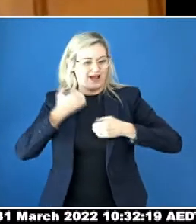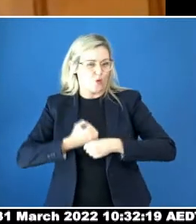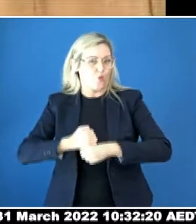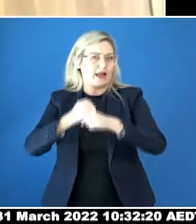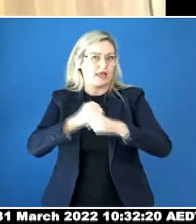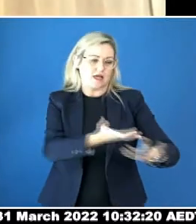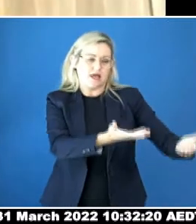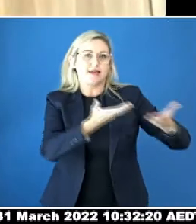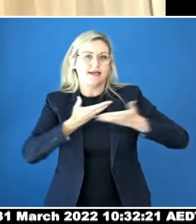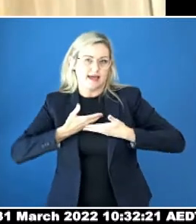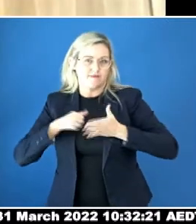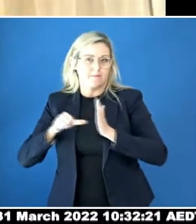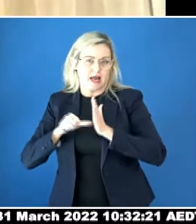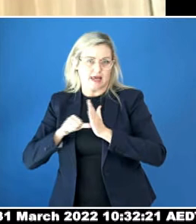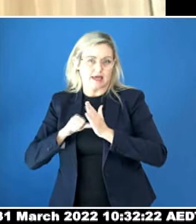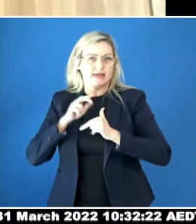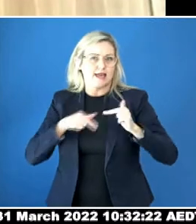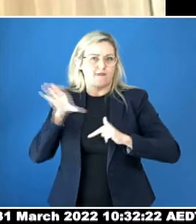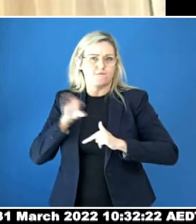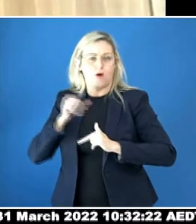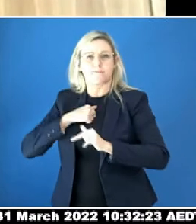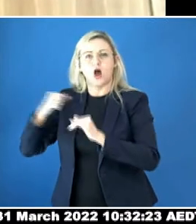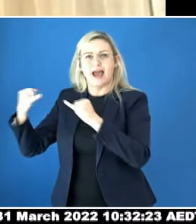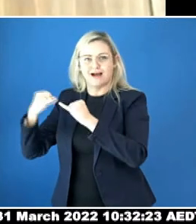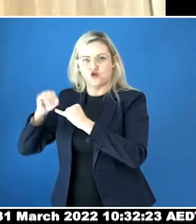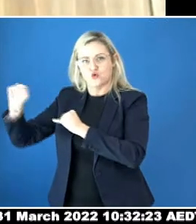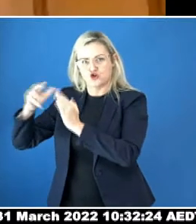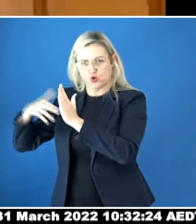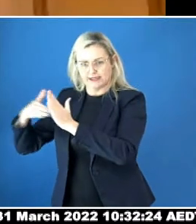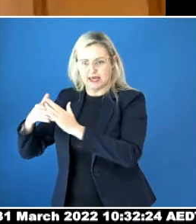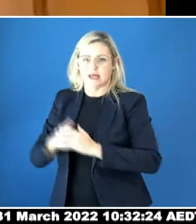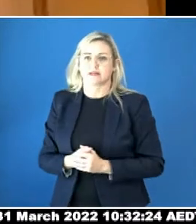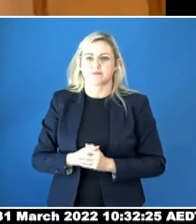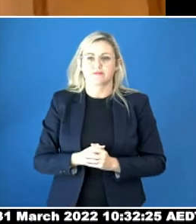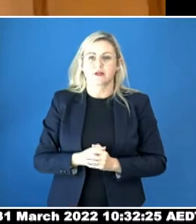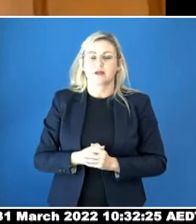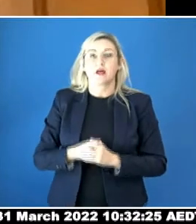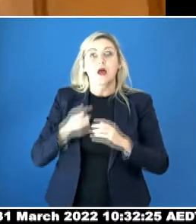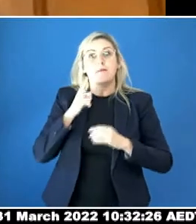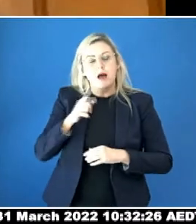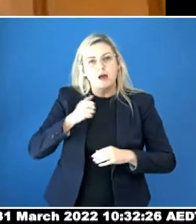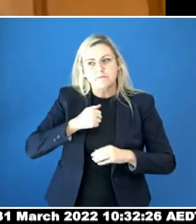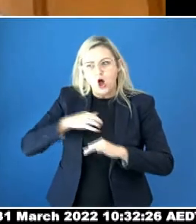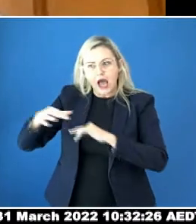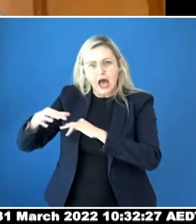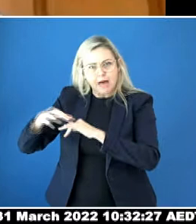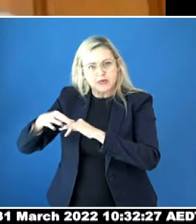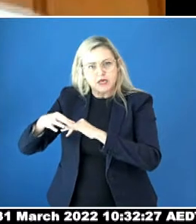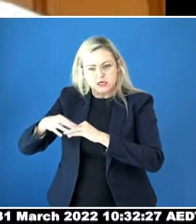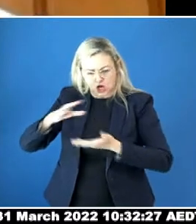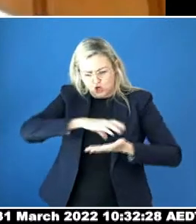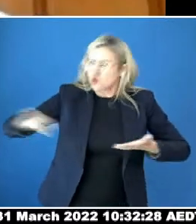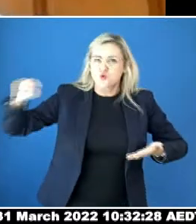And then he spent it on himself, on